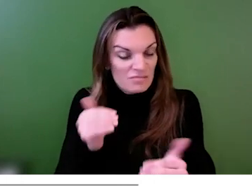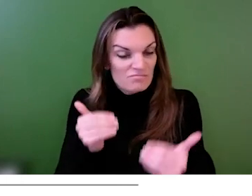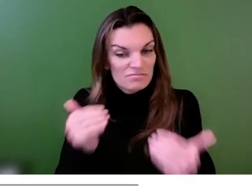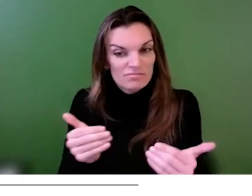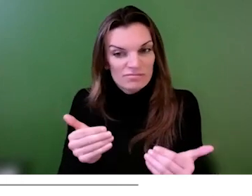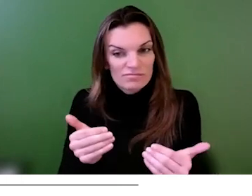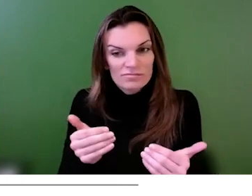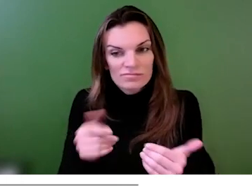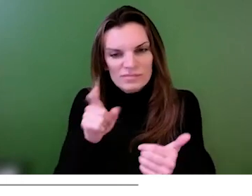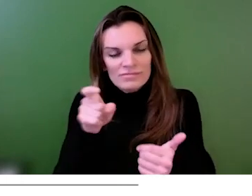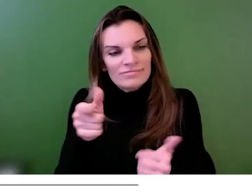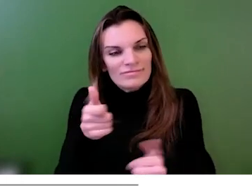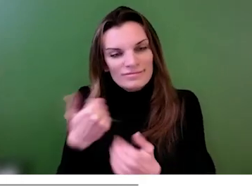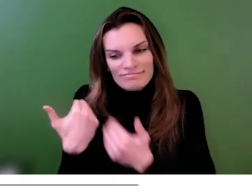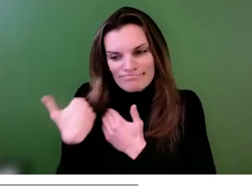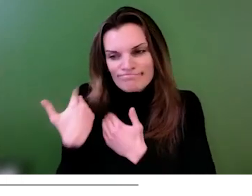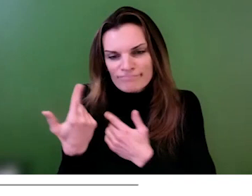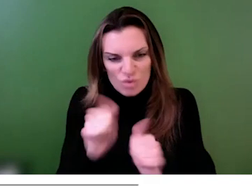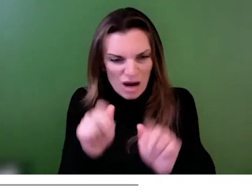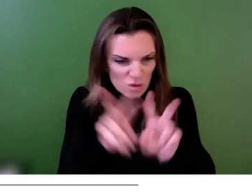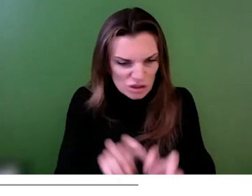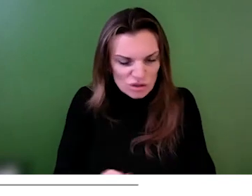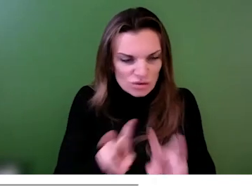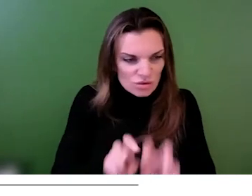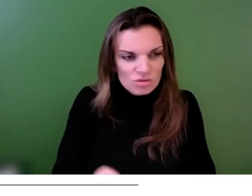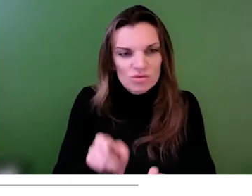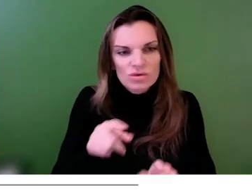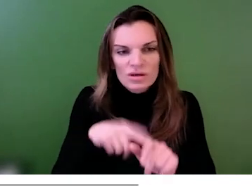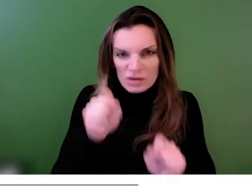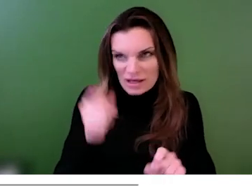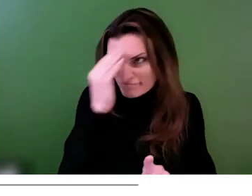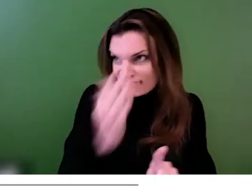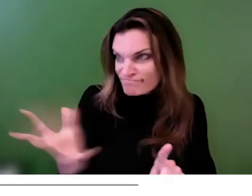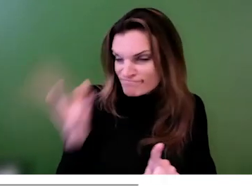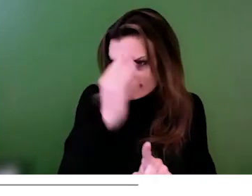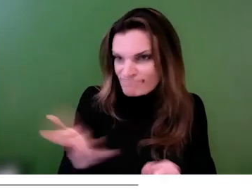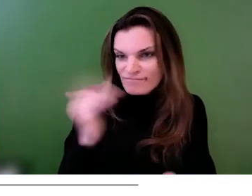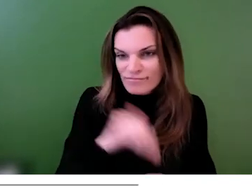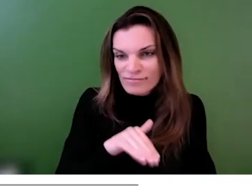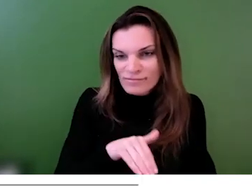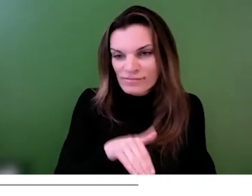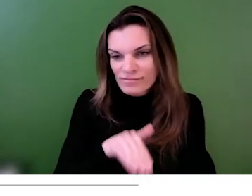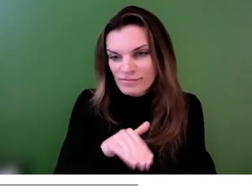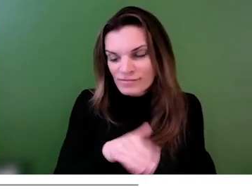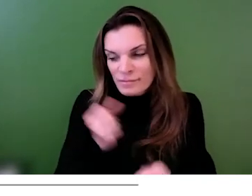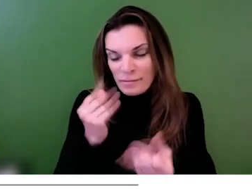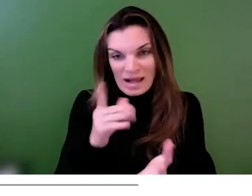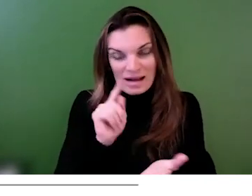yourself with the research. And keep your doctor informed. You know, a lot of providers,